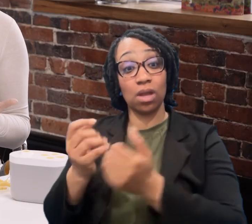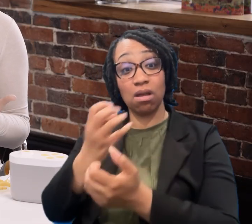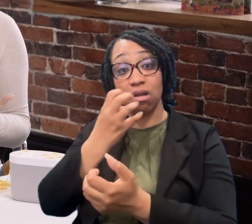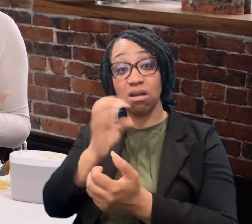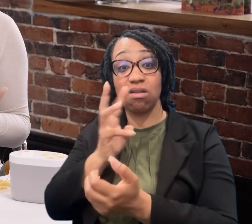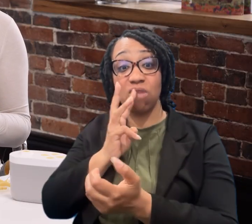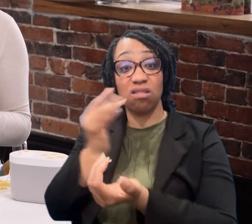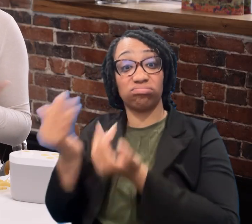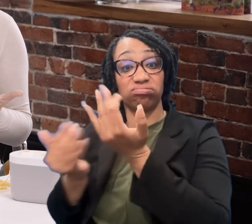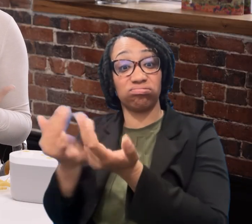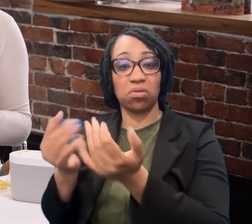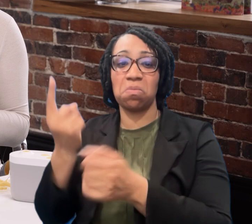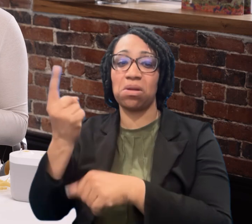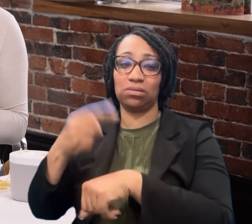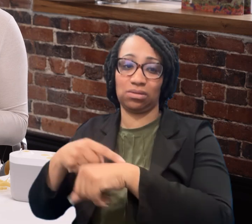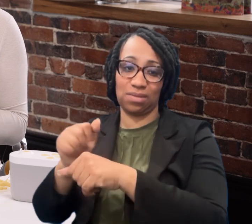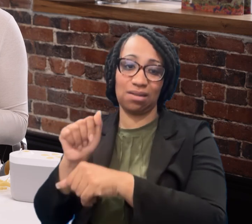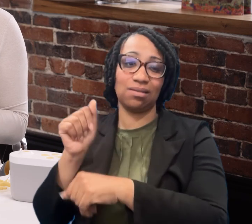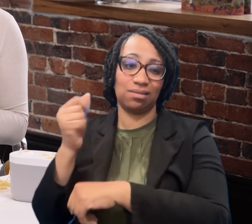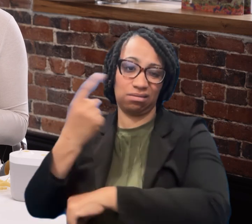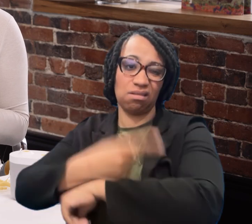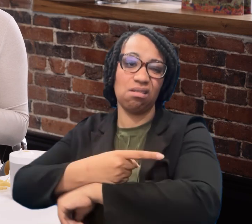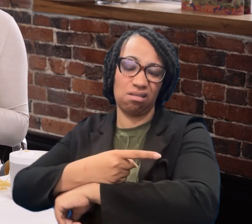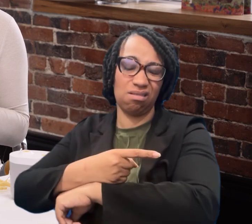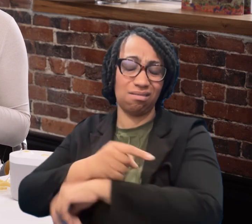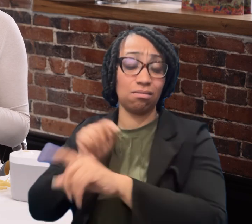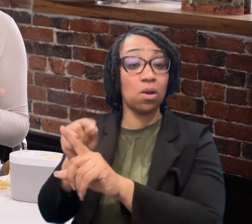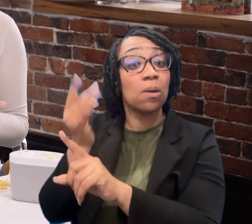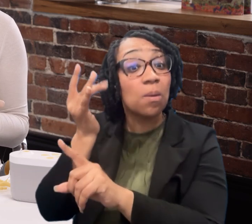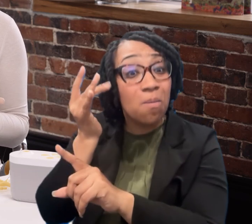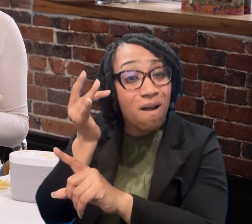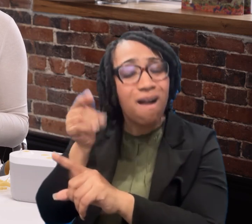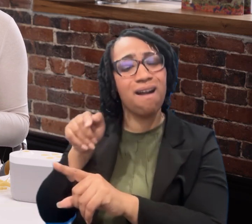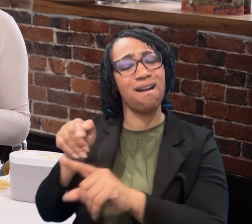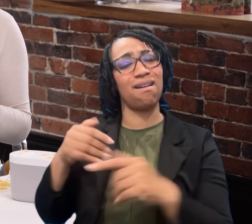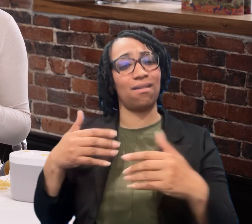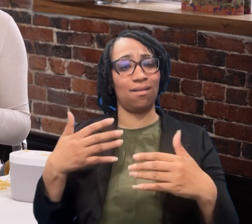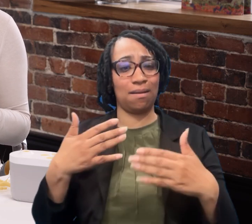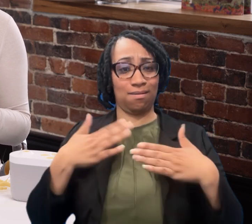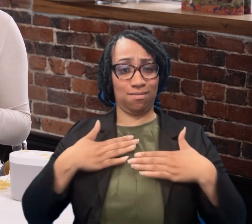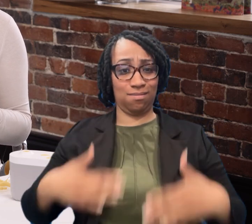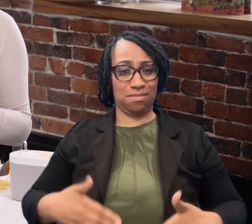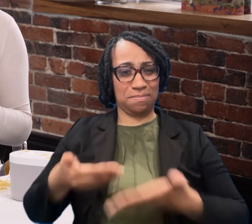once a day. Sanitizing is especially important for any babies born prematurely, under 3 months old,